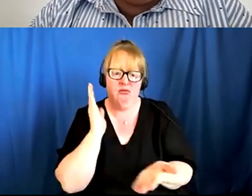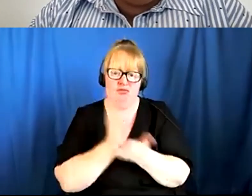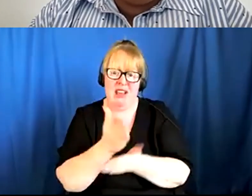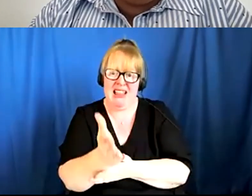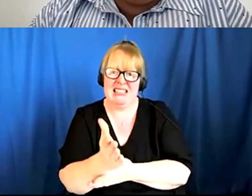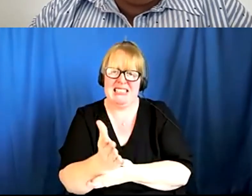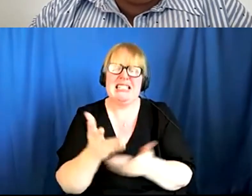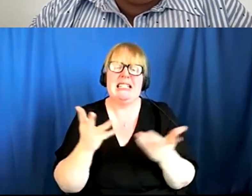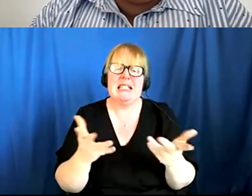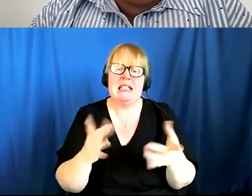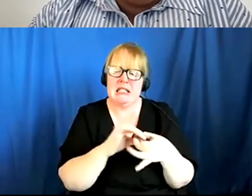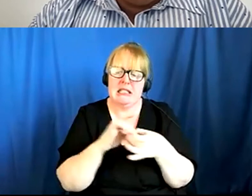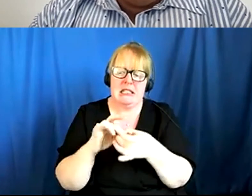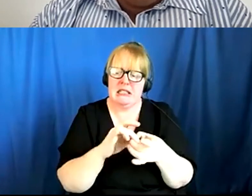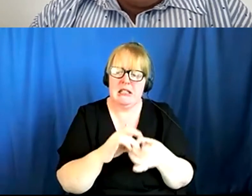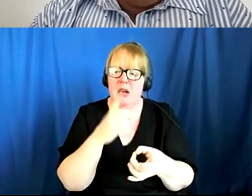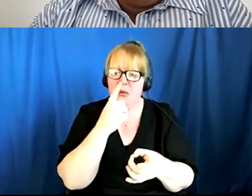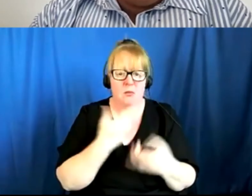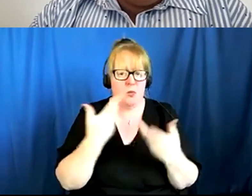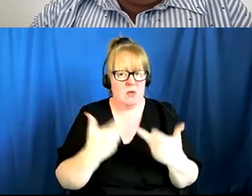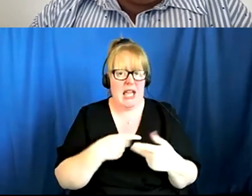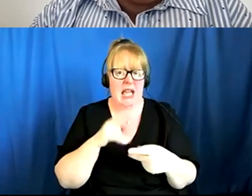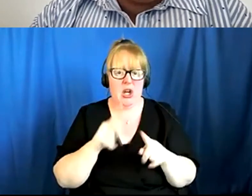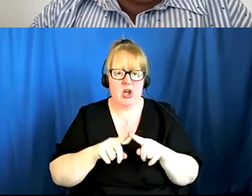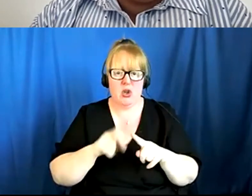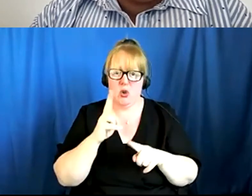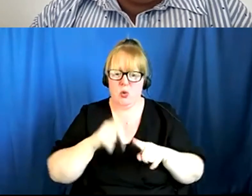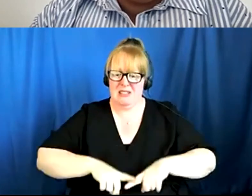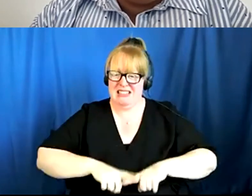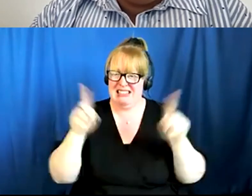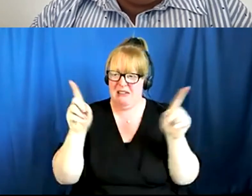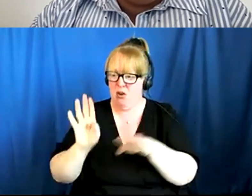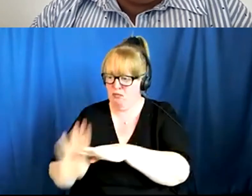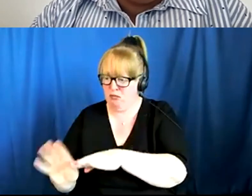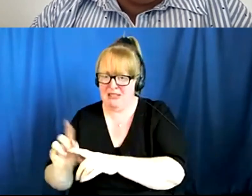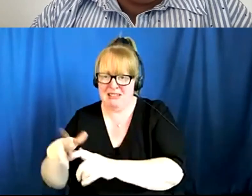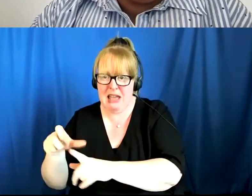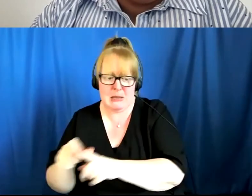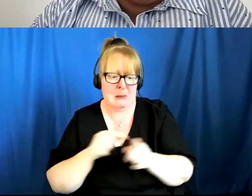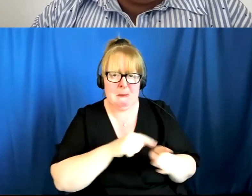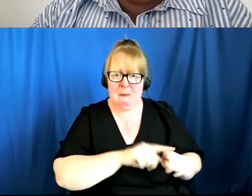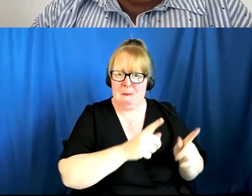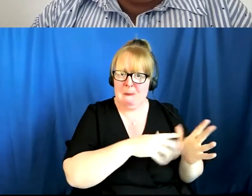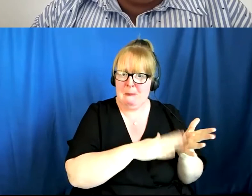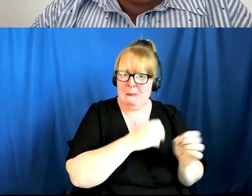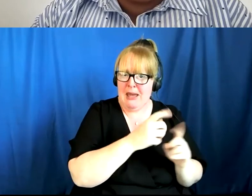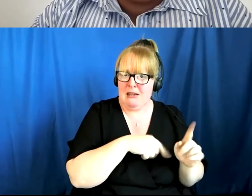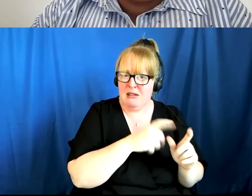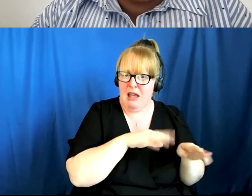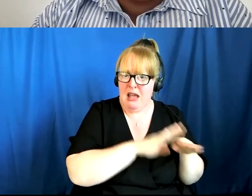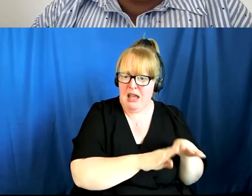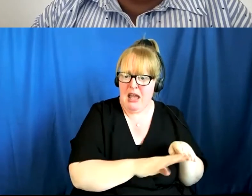But I think that bringing together these ideas and notions around social practice, and what is